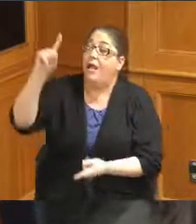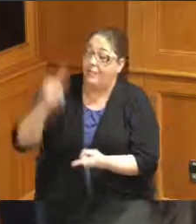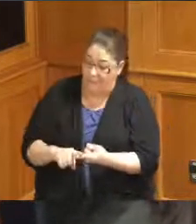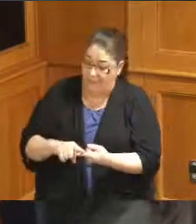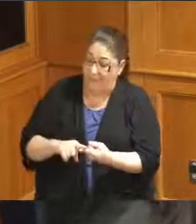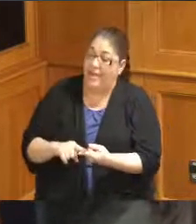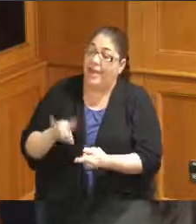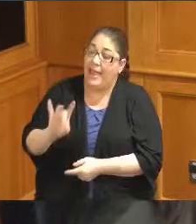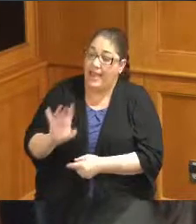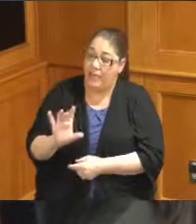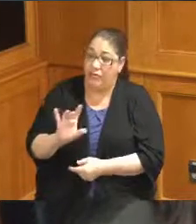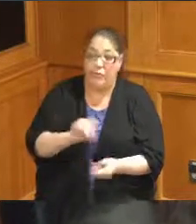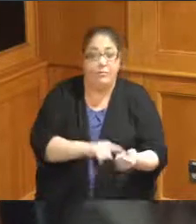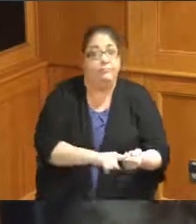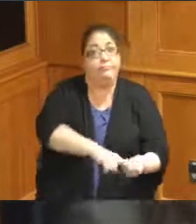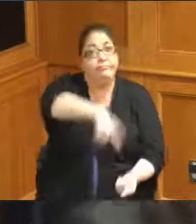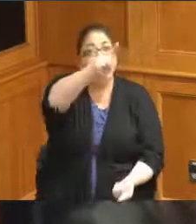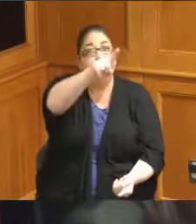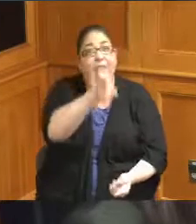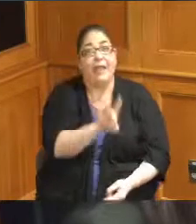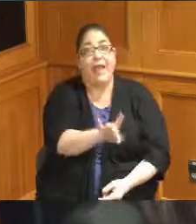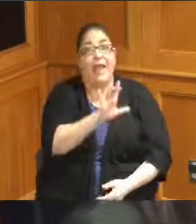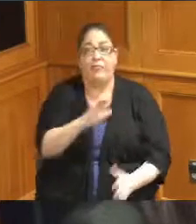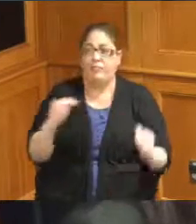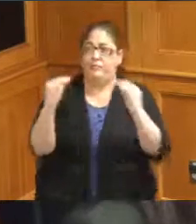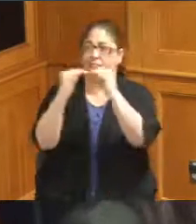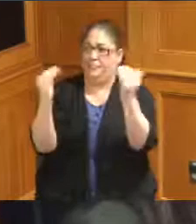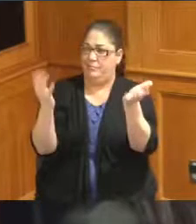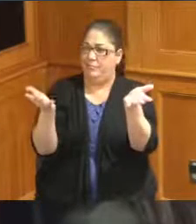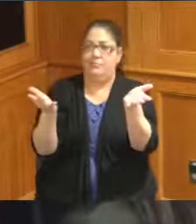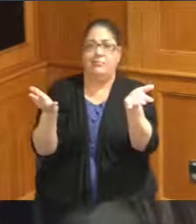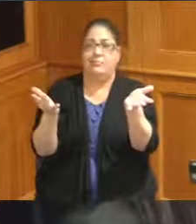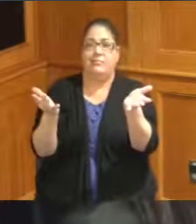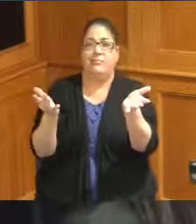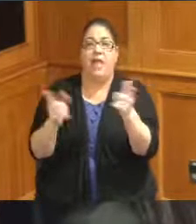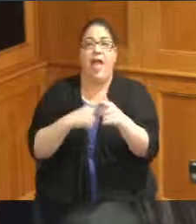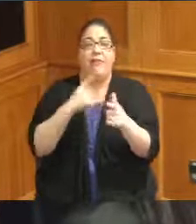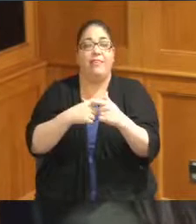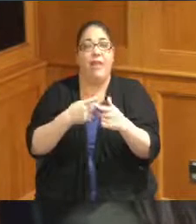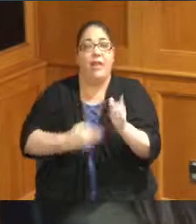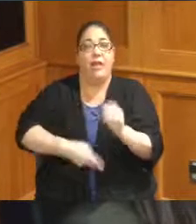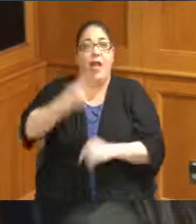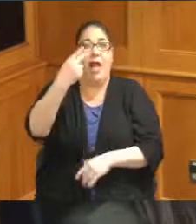you're gonna get 800. and then to go and say we're going to raise the hotel rates County Wide